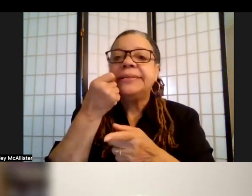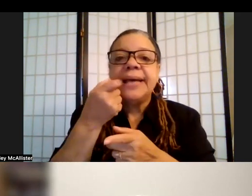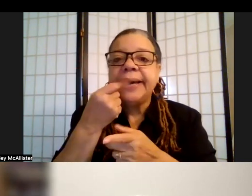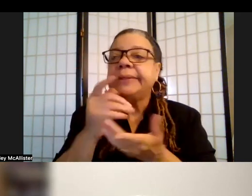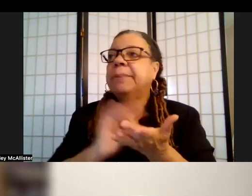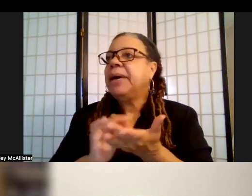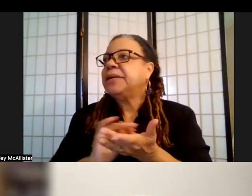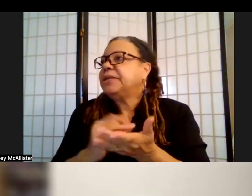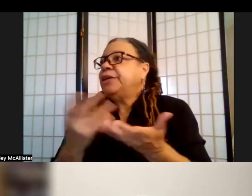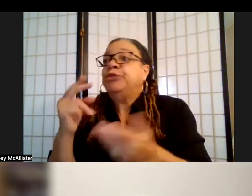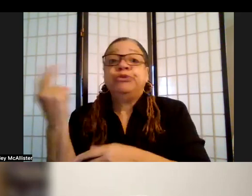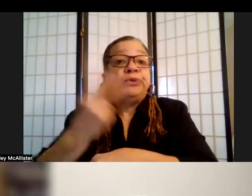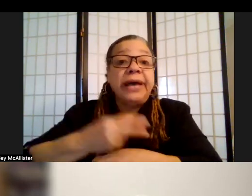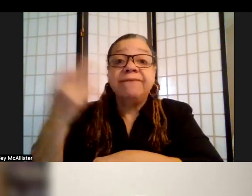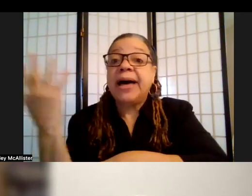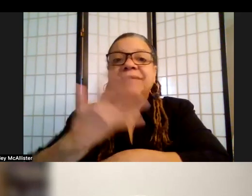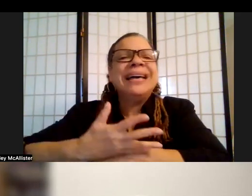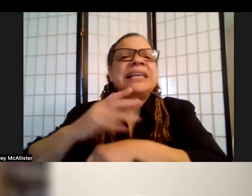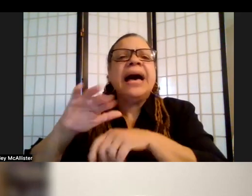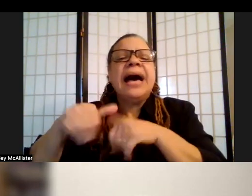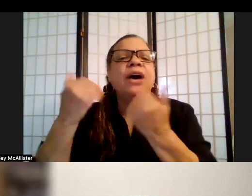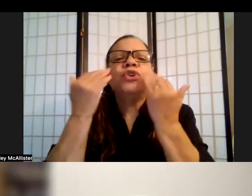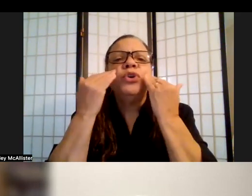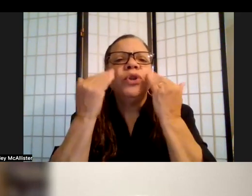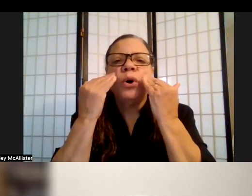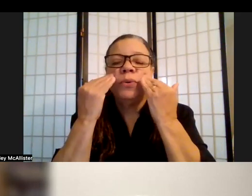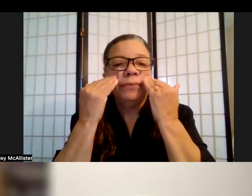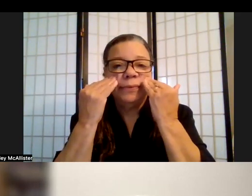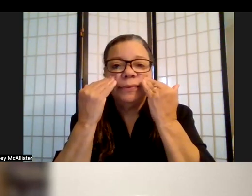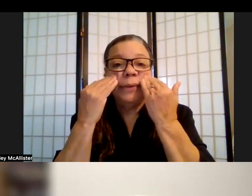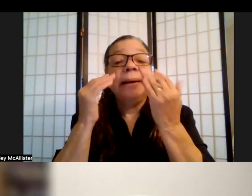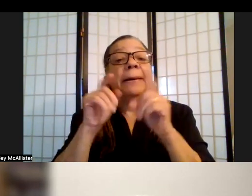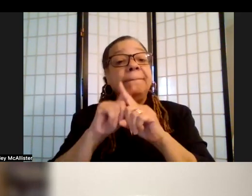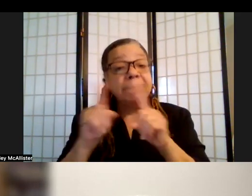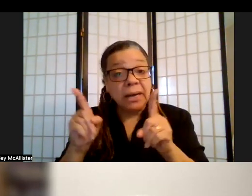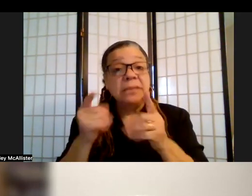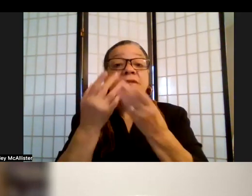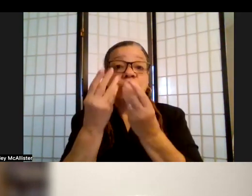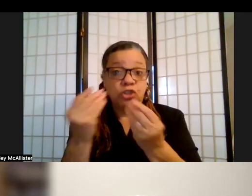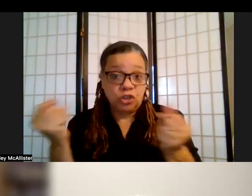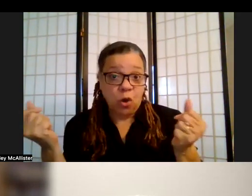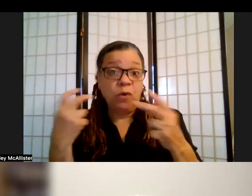You could take it for two days [as] opposed to five, all of that. But to be able to solve the problem of